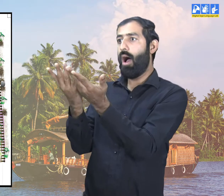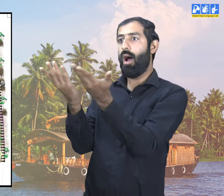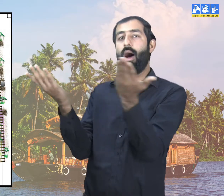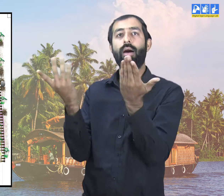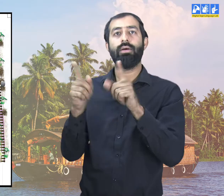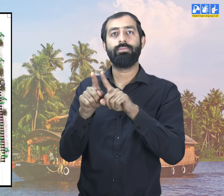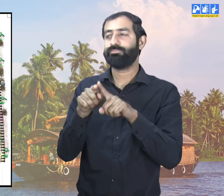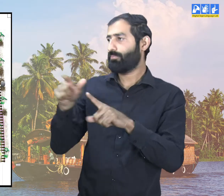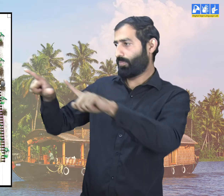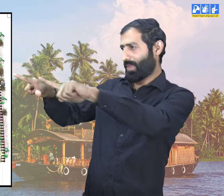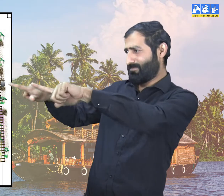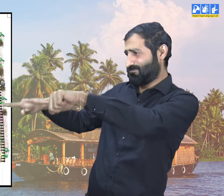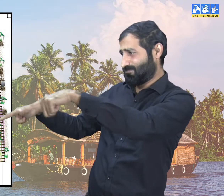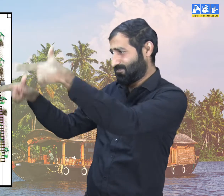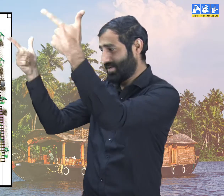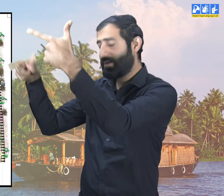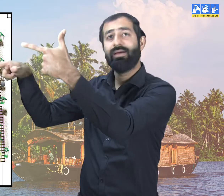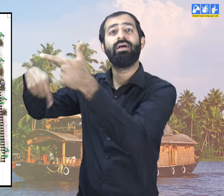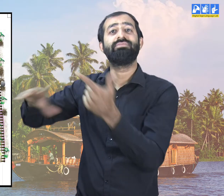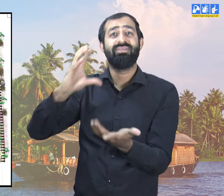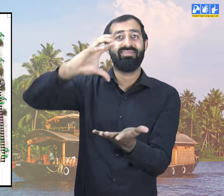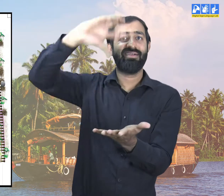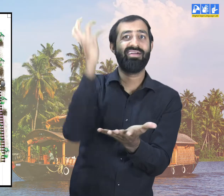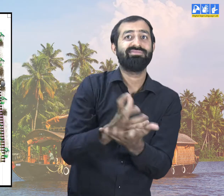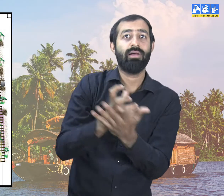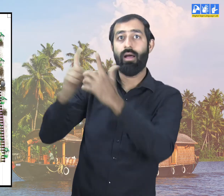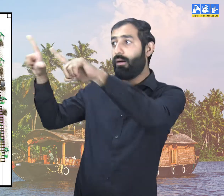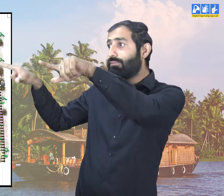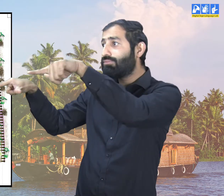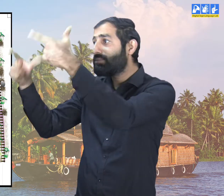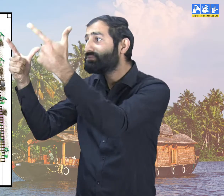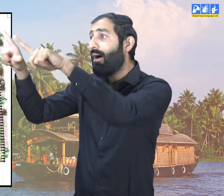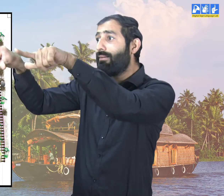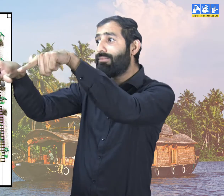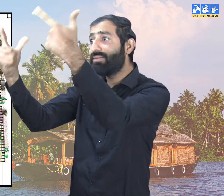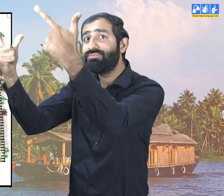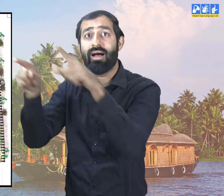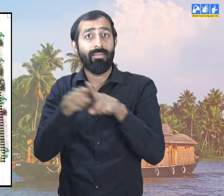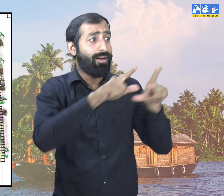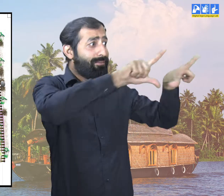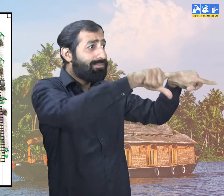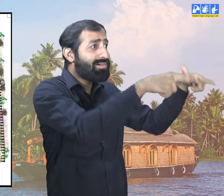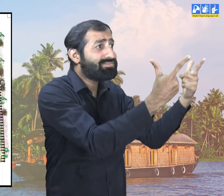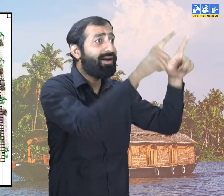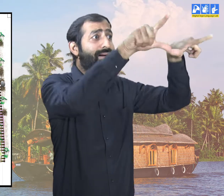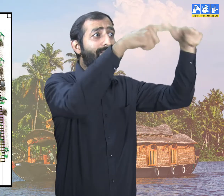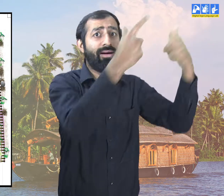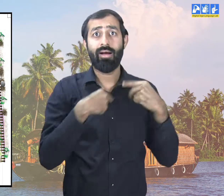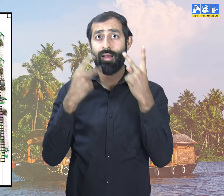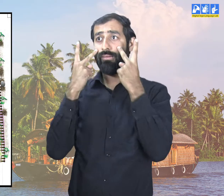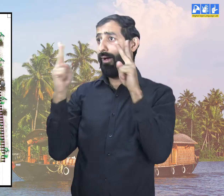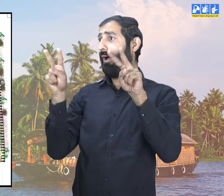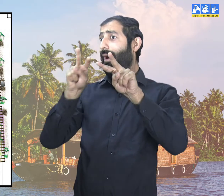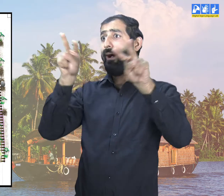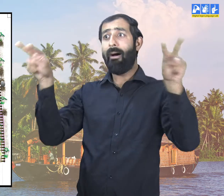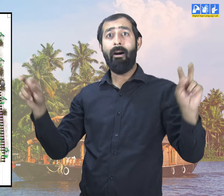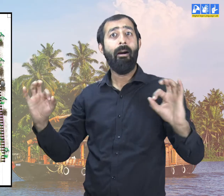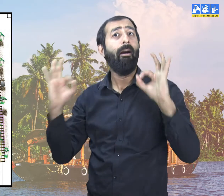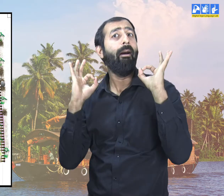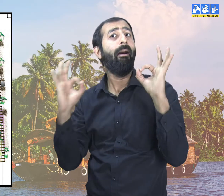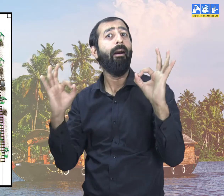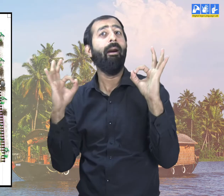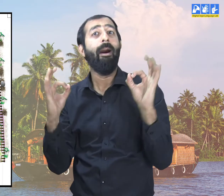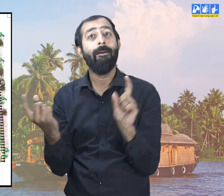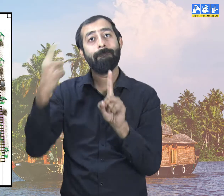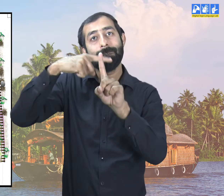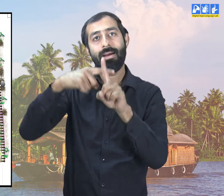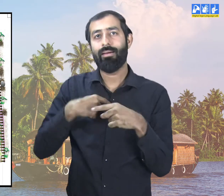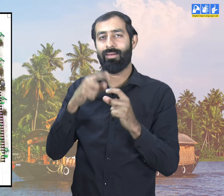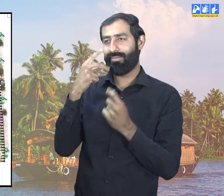There were rows of coconut trees on the banks of the river.